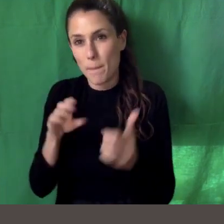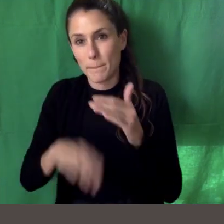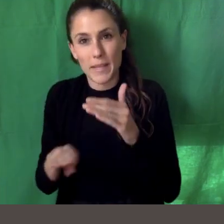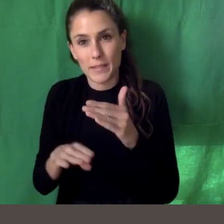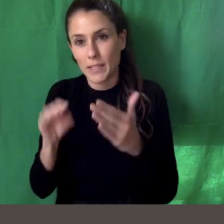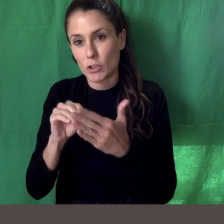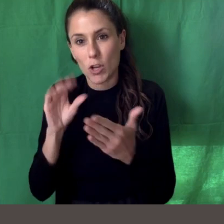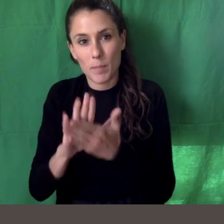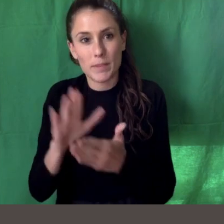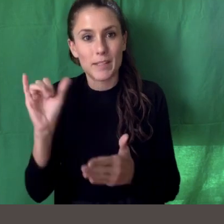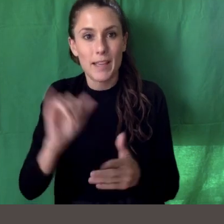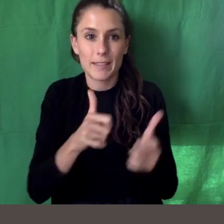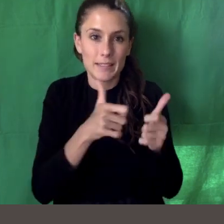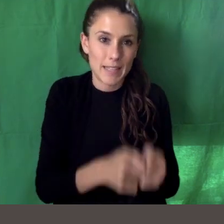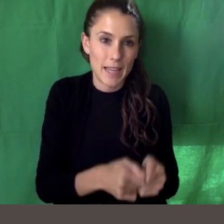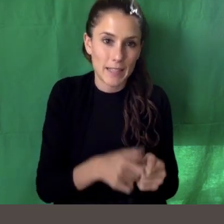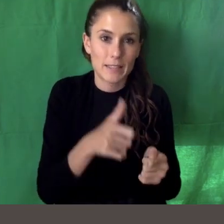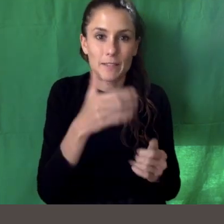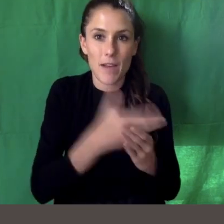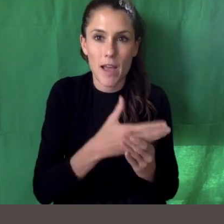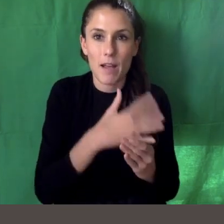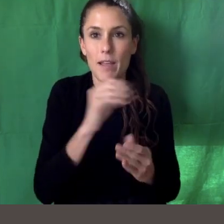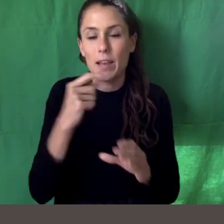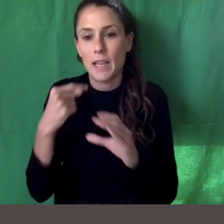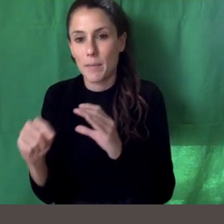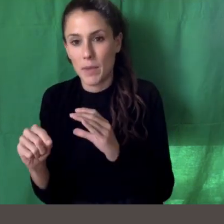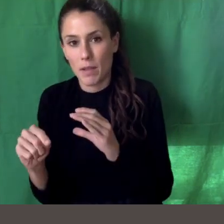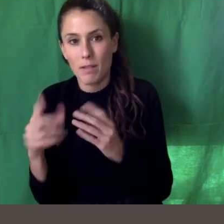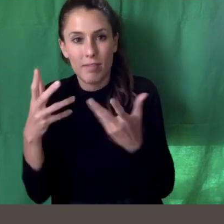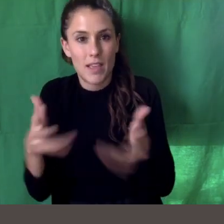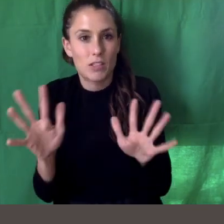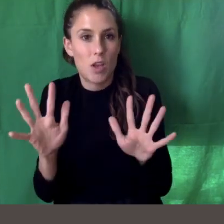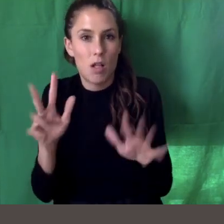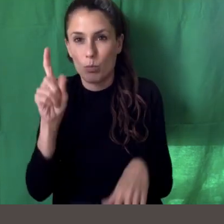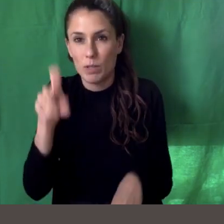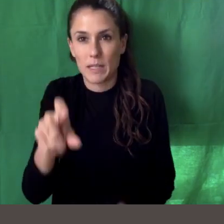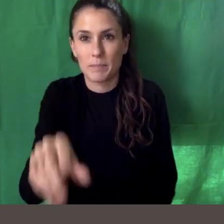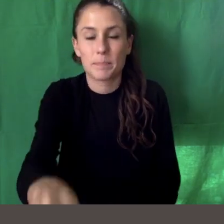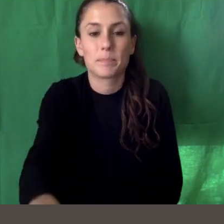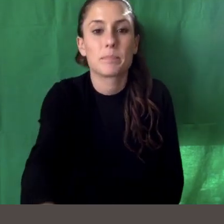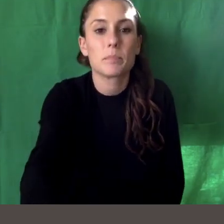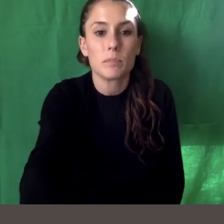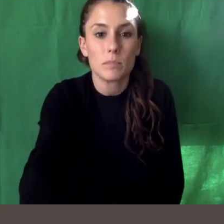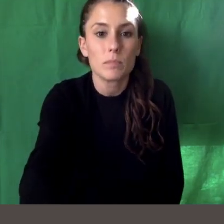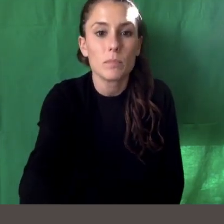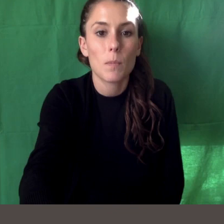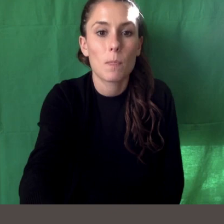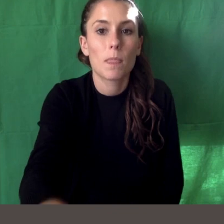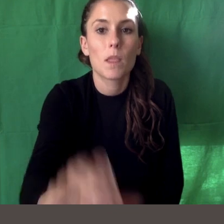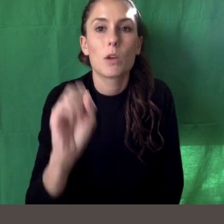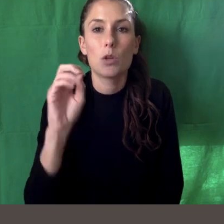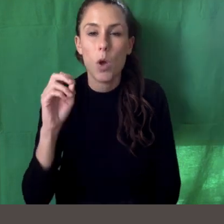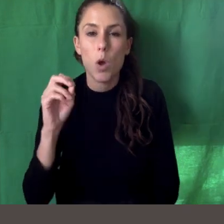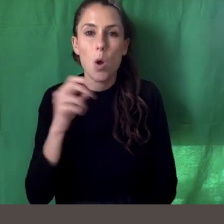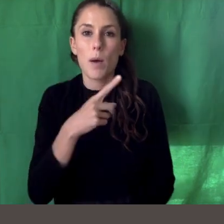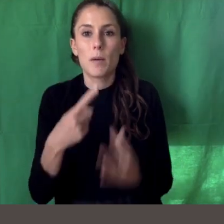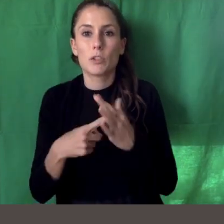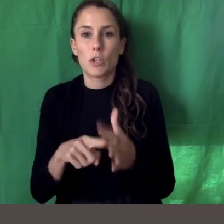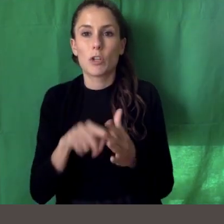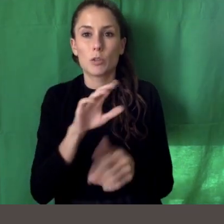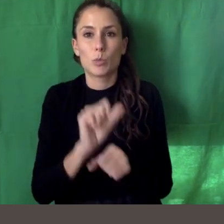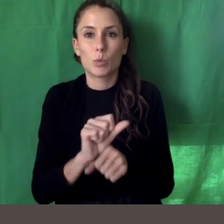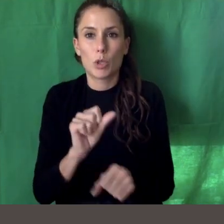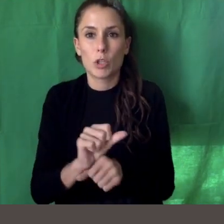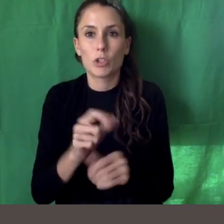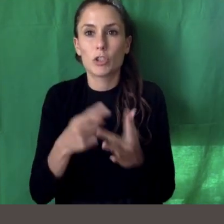basic documents like text files and emails and that's all that's needed. He begins his work